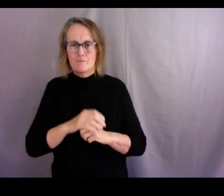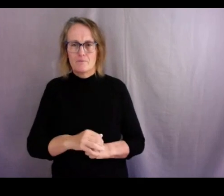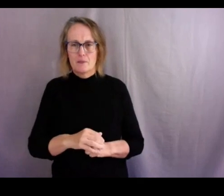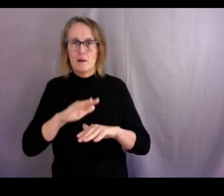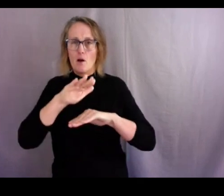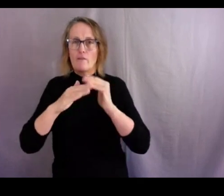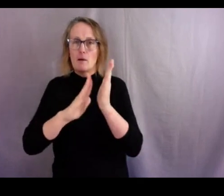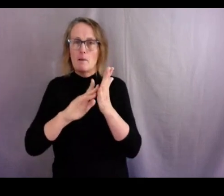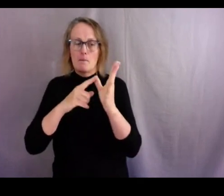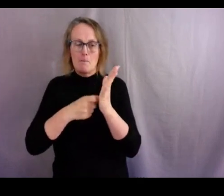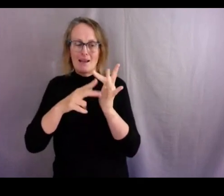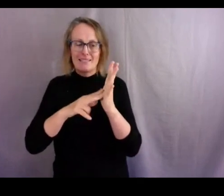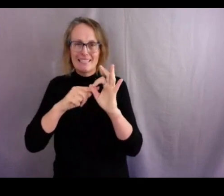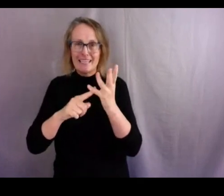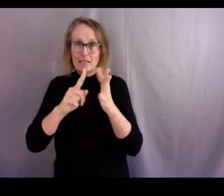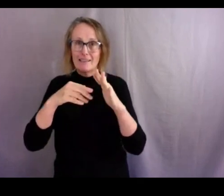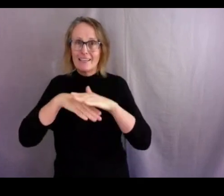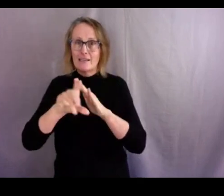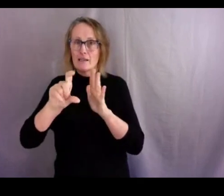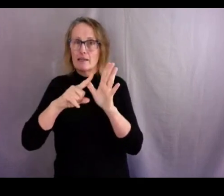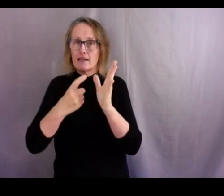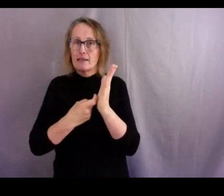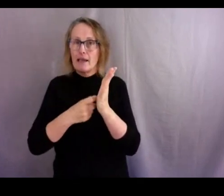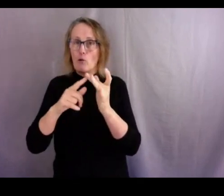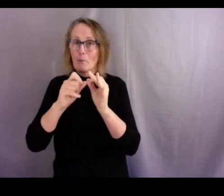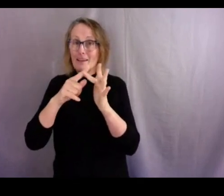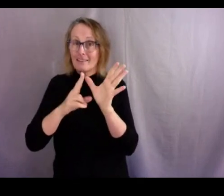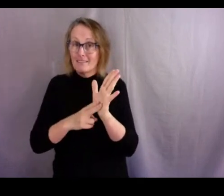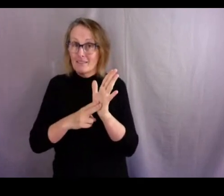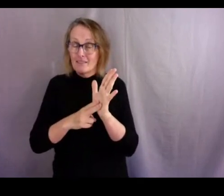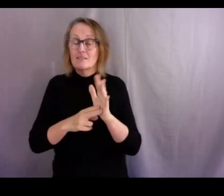where Gauguin's campaign of 1887 is often cited